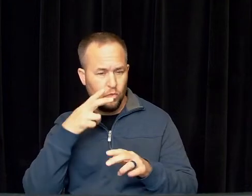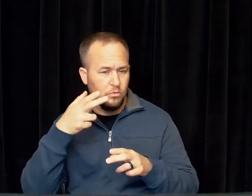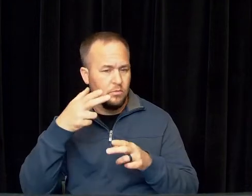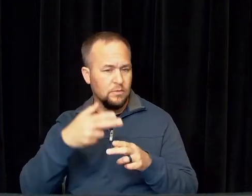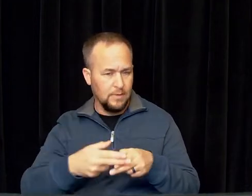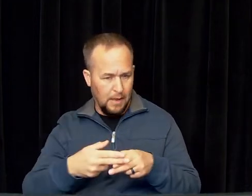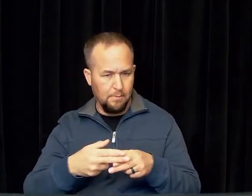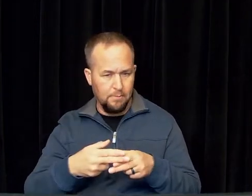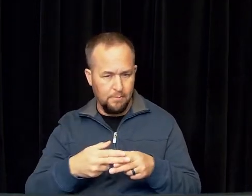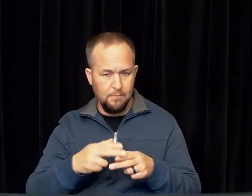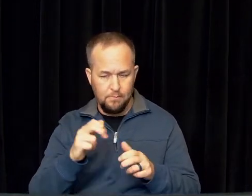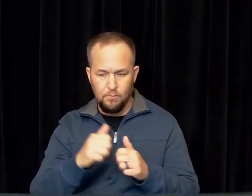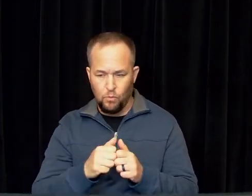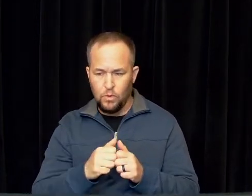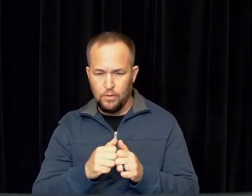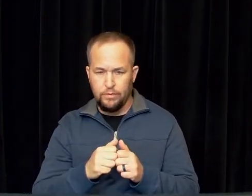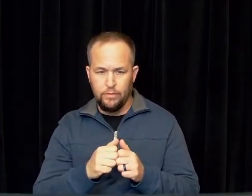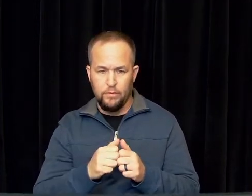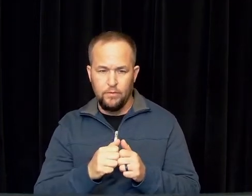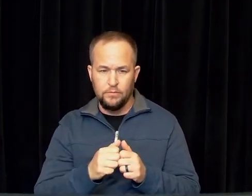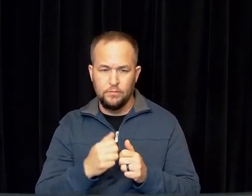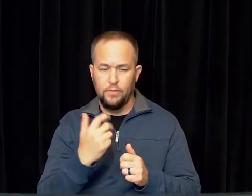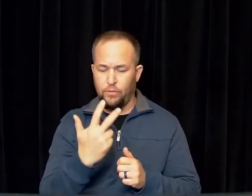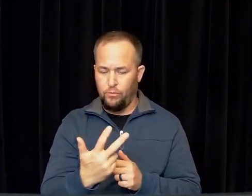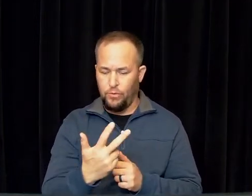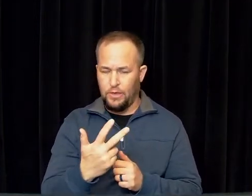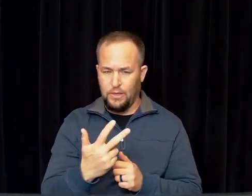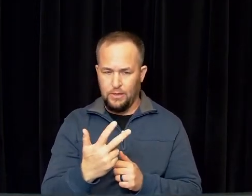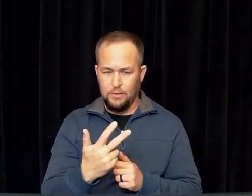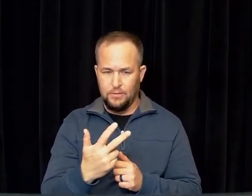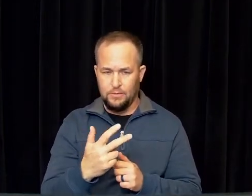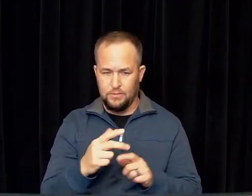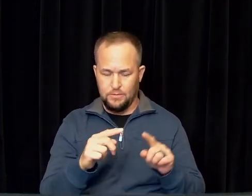with the three letters or the three vertices points that make those bases.